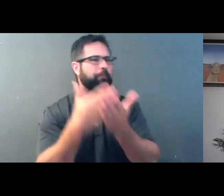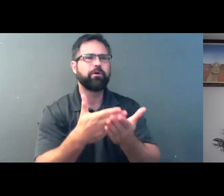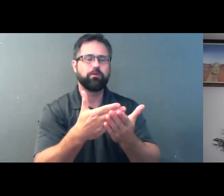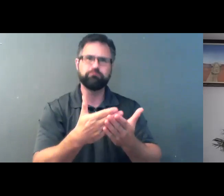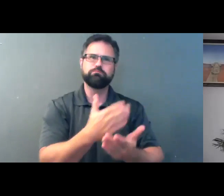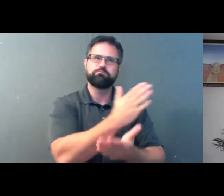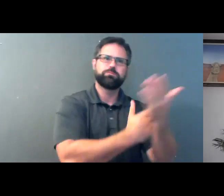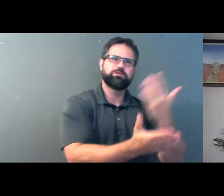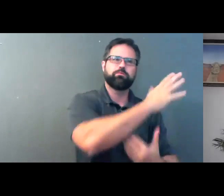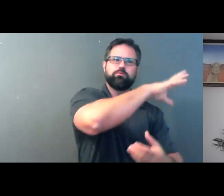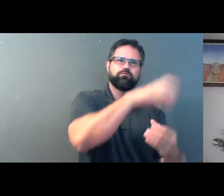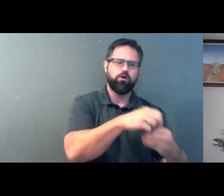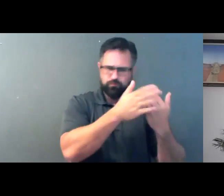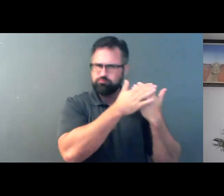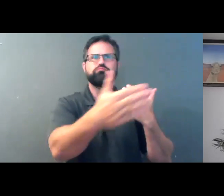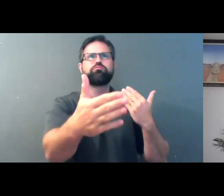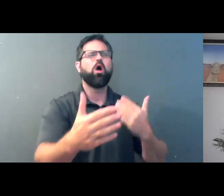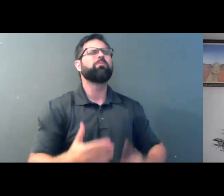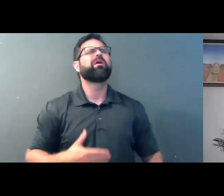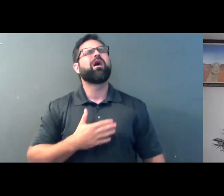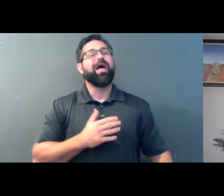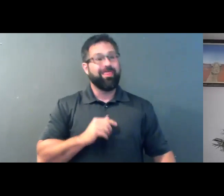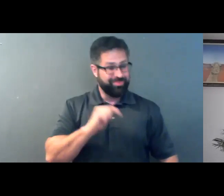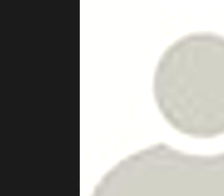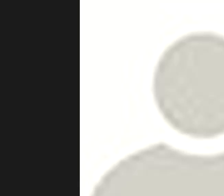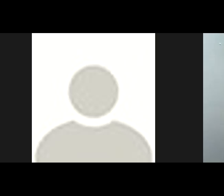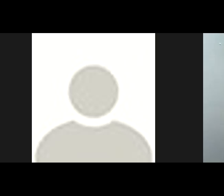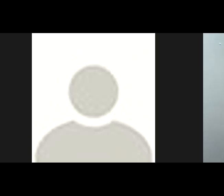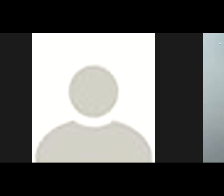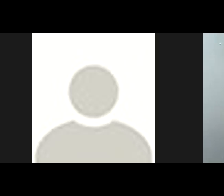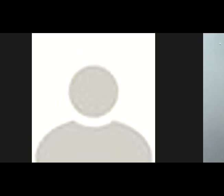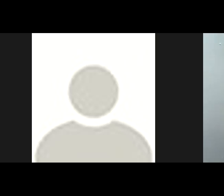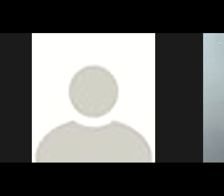continue and really build on the momentum and the very good practices that had been established